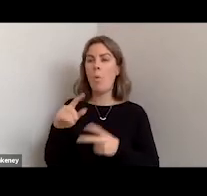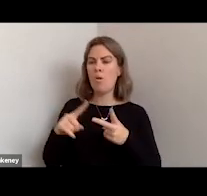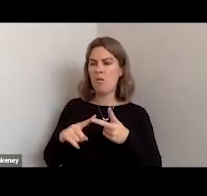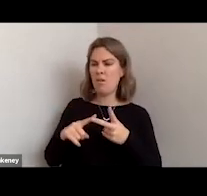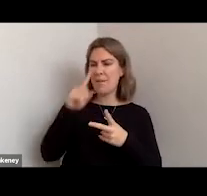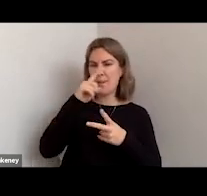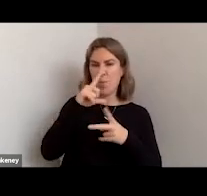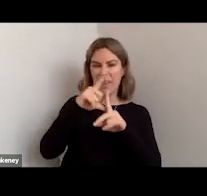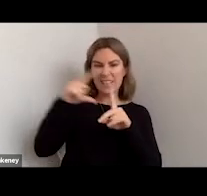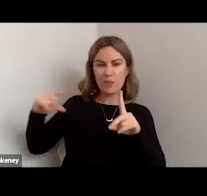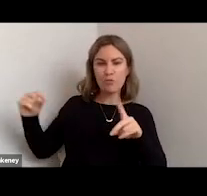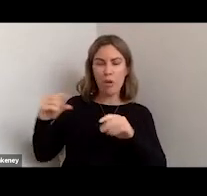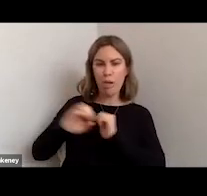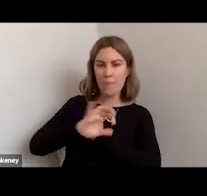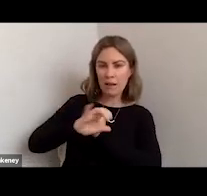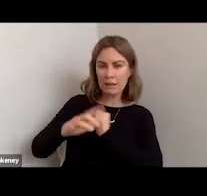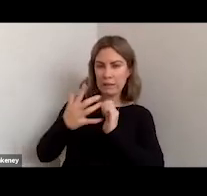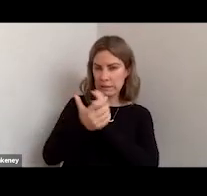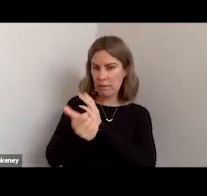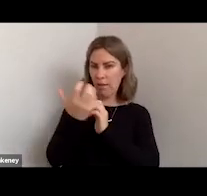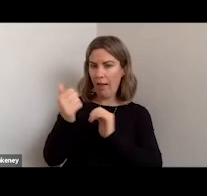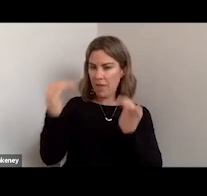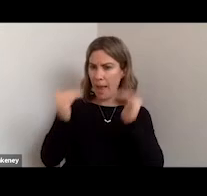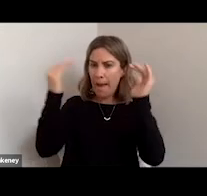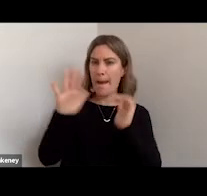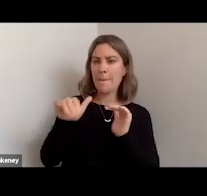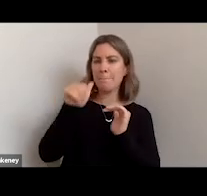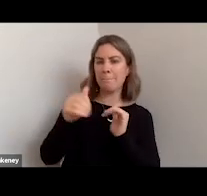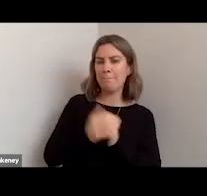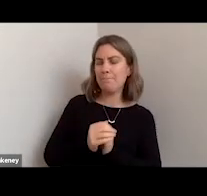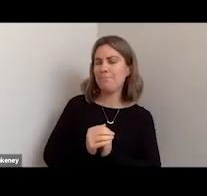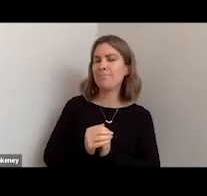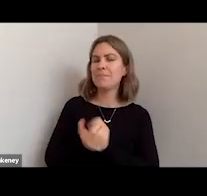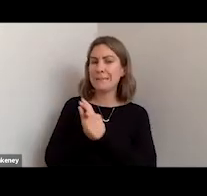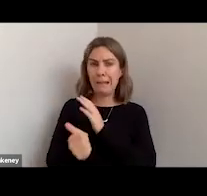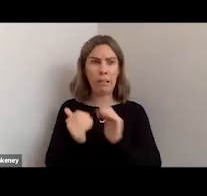skill up, and I have people who run a small business and don't know anything, don't know what a funnel is.